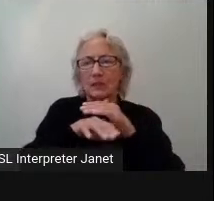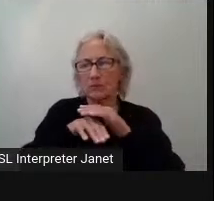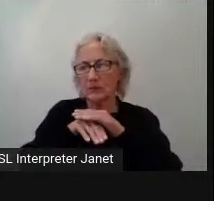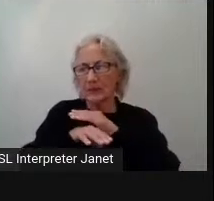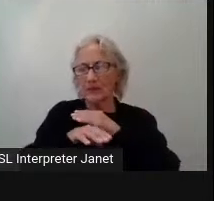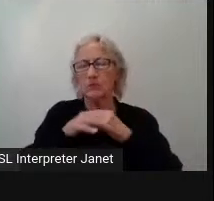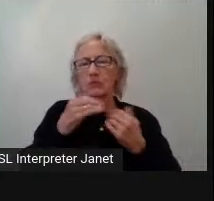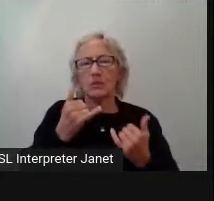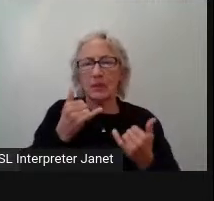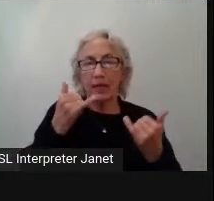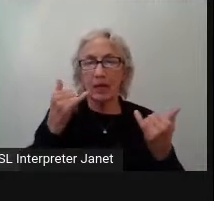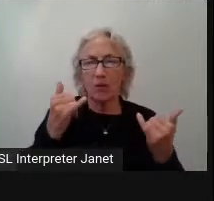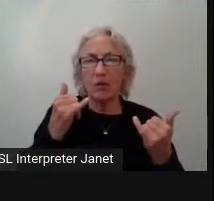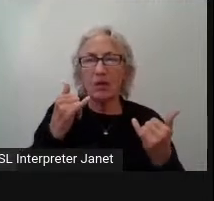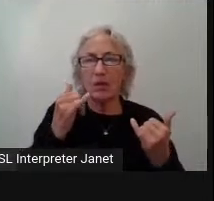So right now both are accessible. We